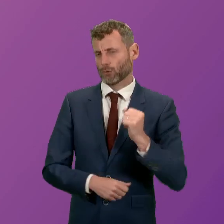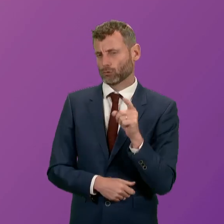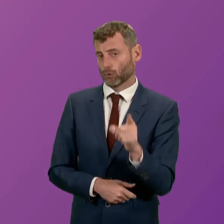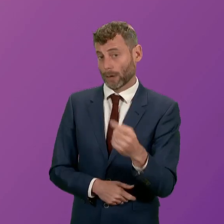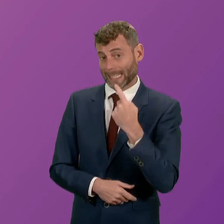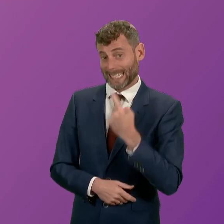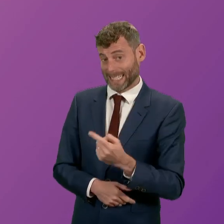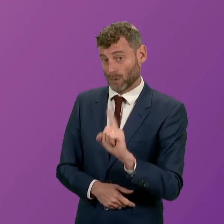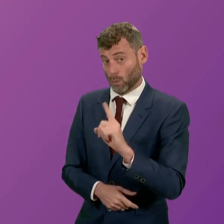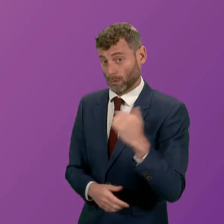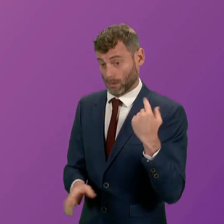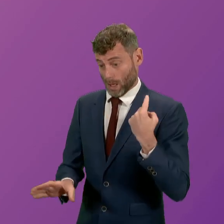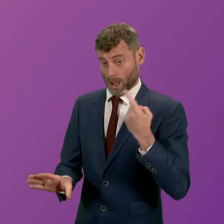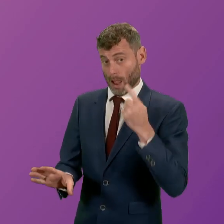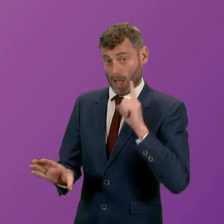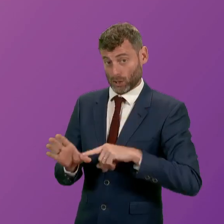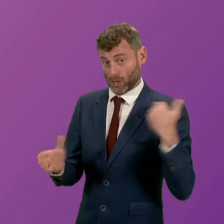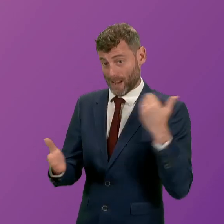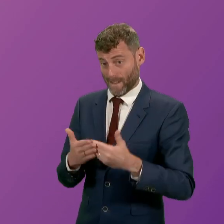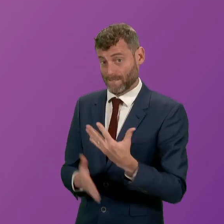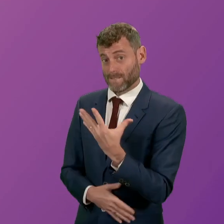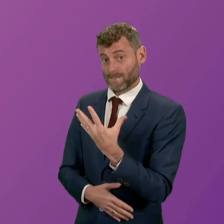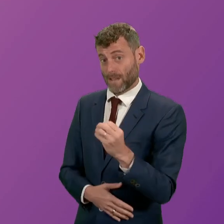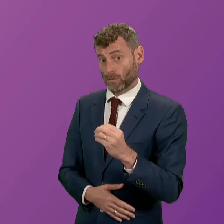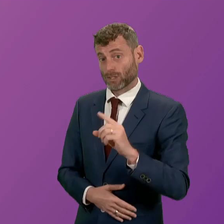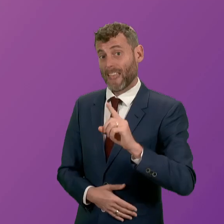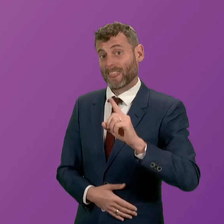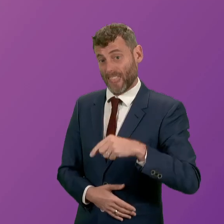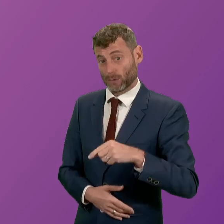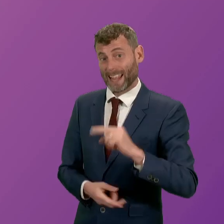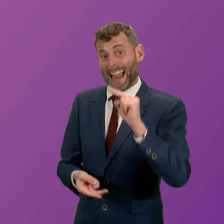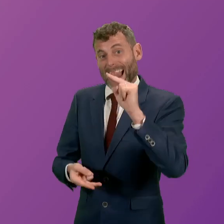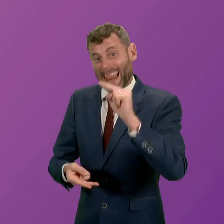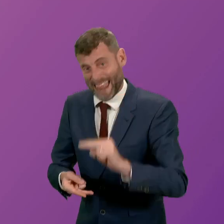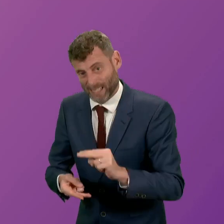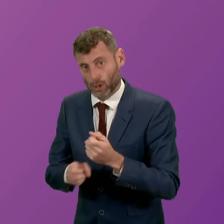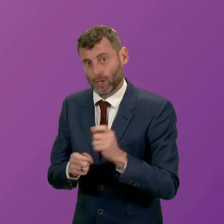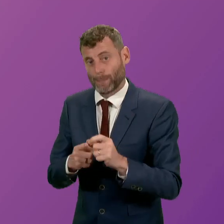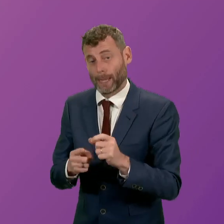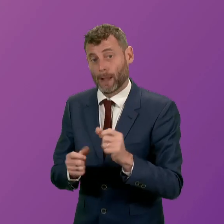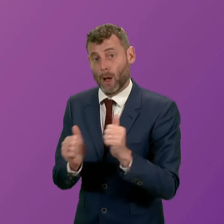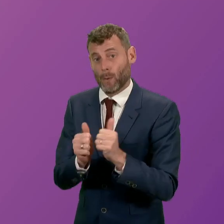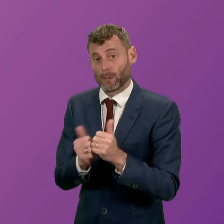there have been 500,000 fewer GP appointments than in the year before John Swinney became